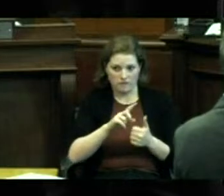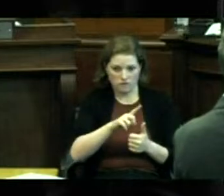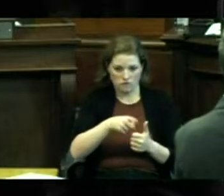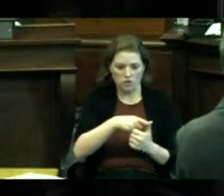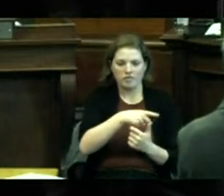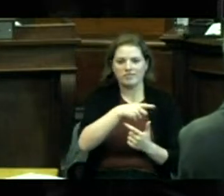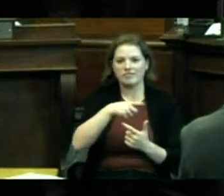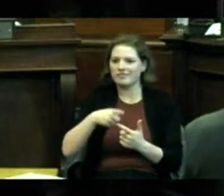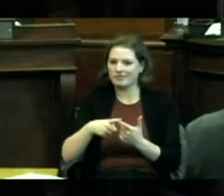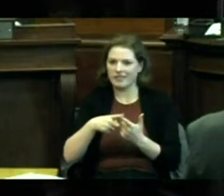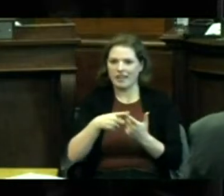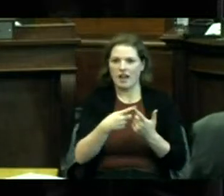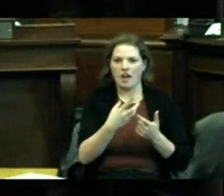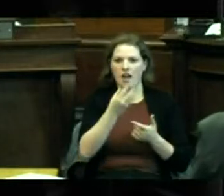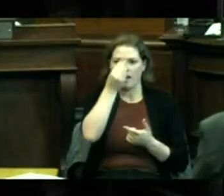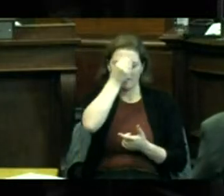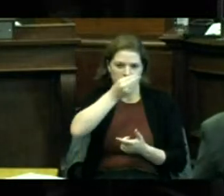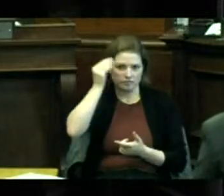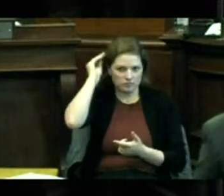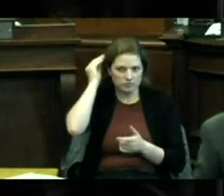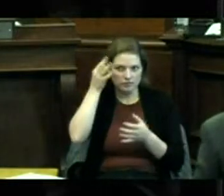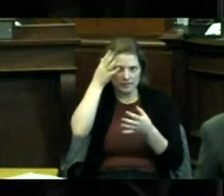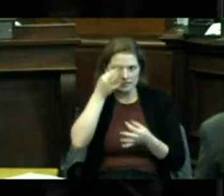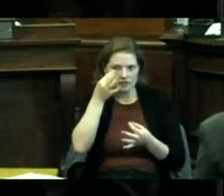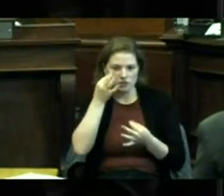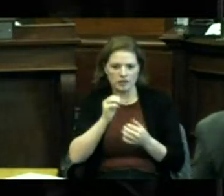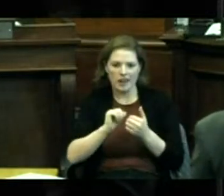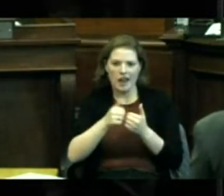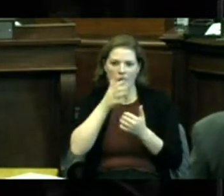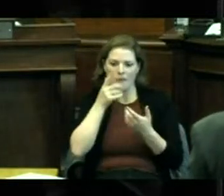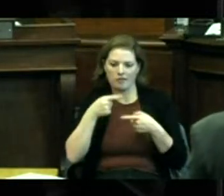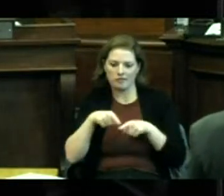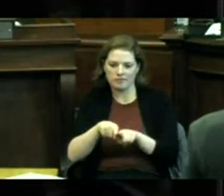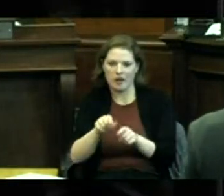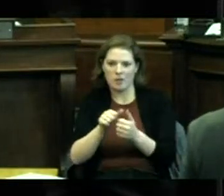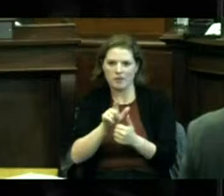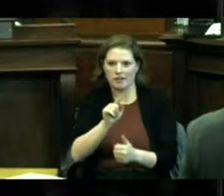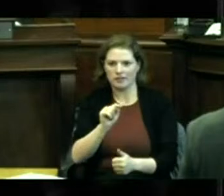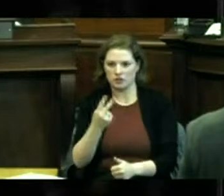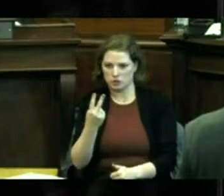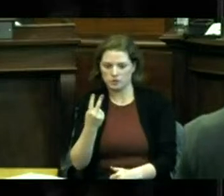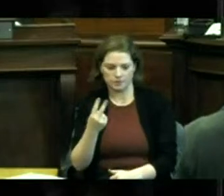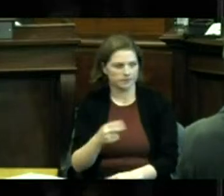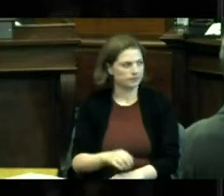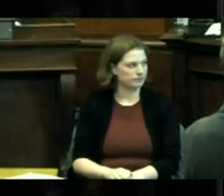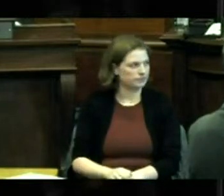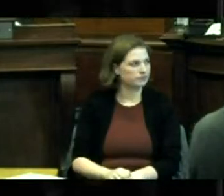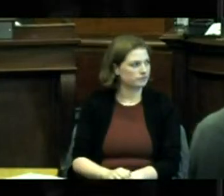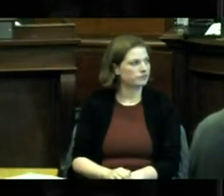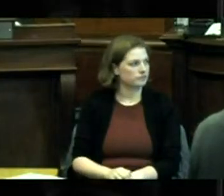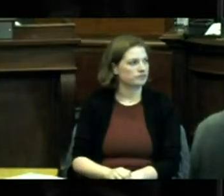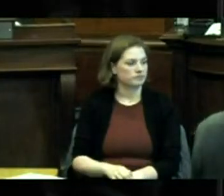that, in order to be able to comply with that, so that we can then use that information to